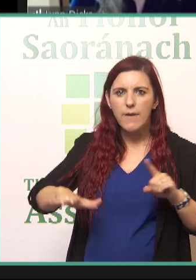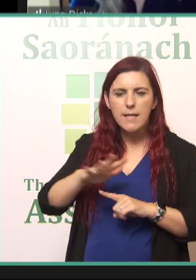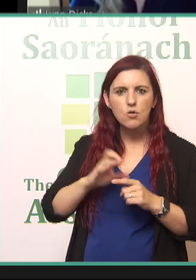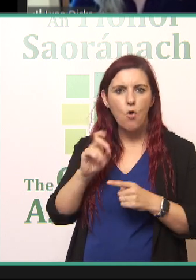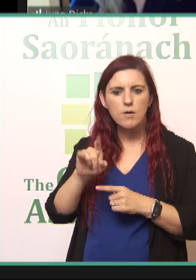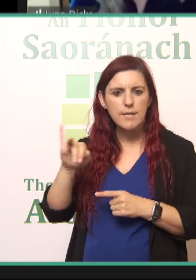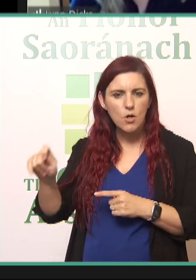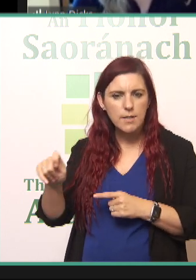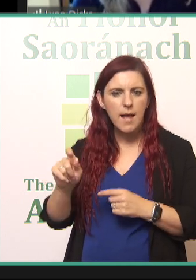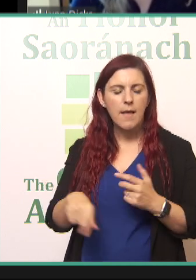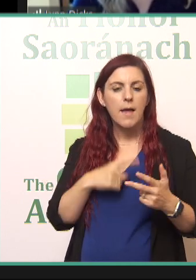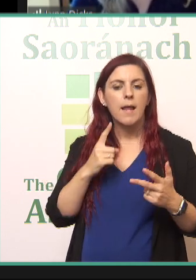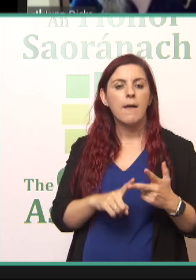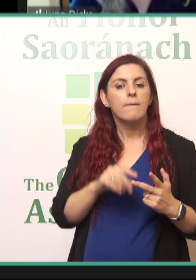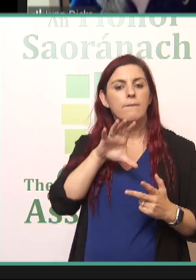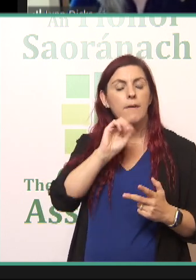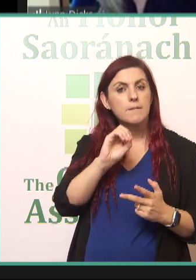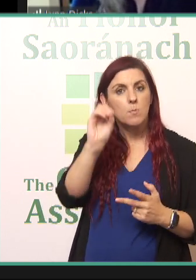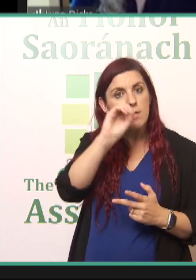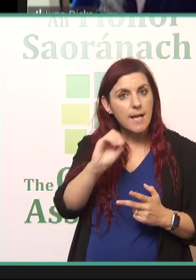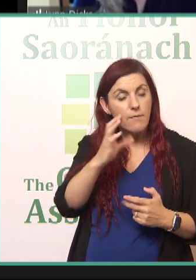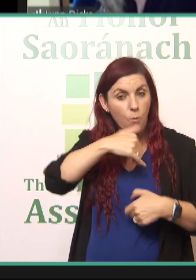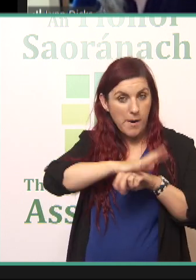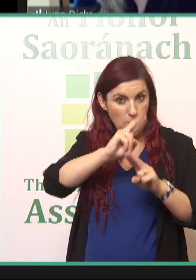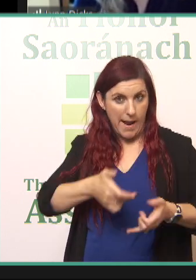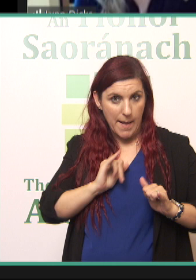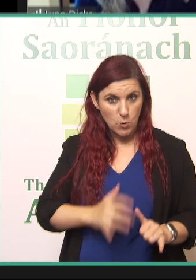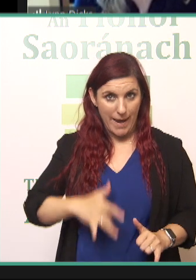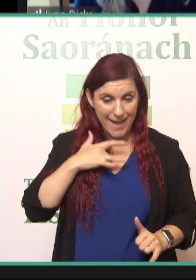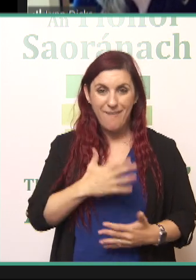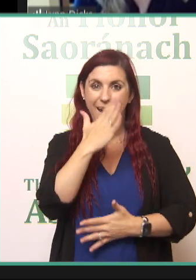50 of that is agriculture so we're looking at half of the habitable land on Earth that's being